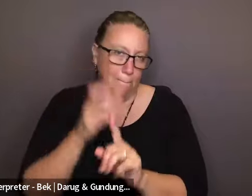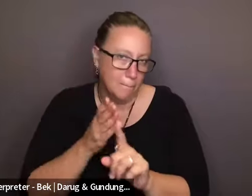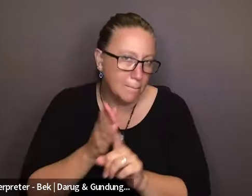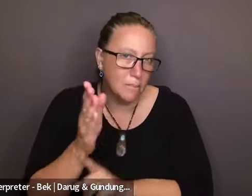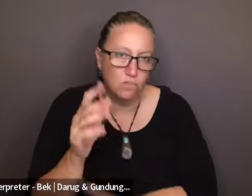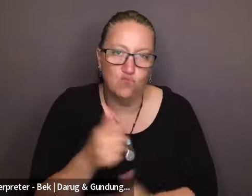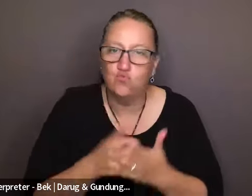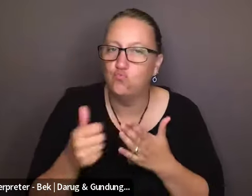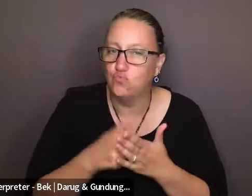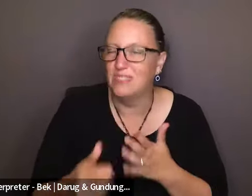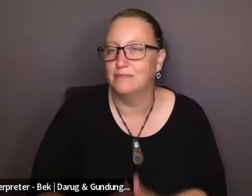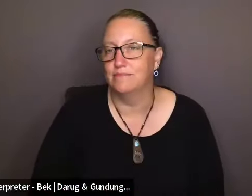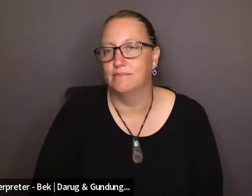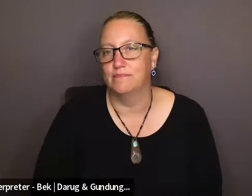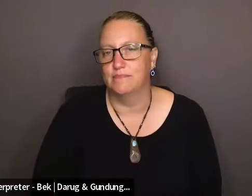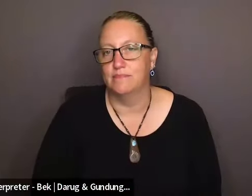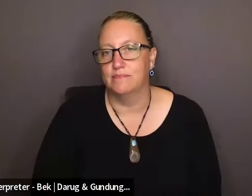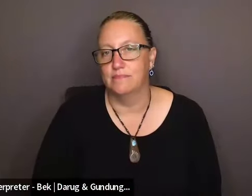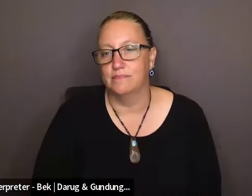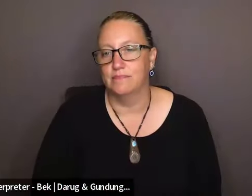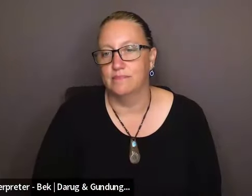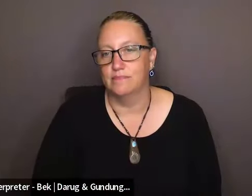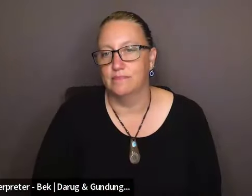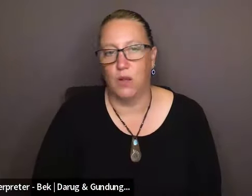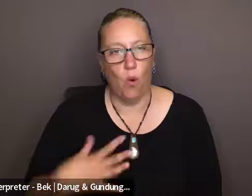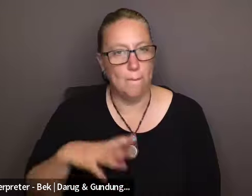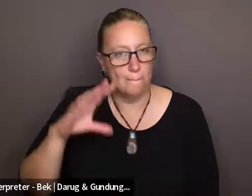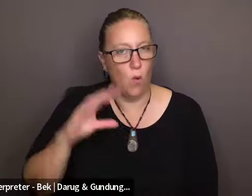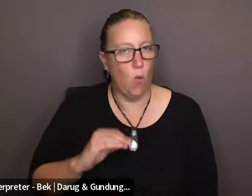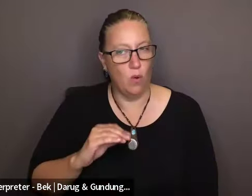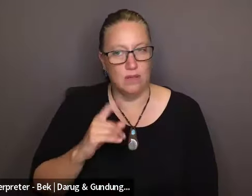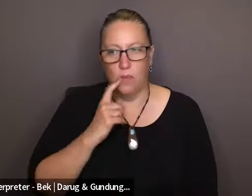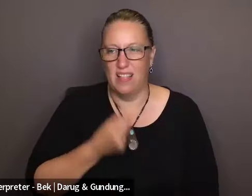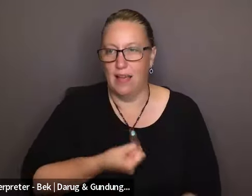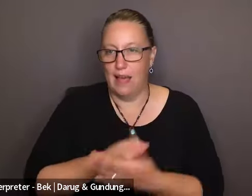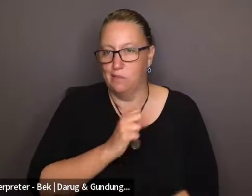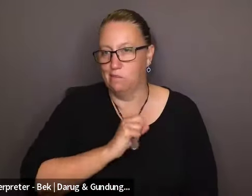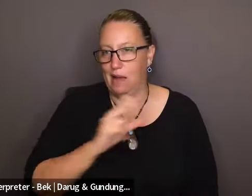story as your governance and your co-design sections then